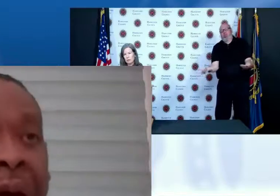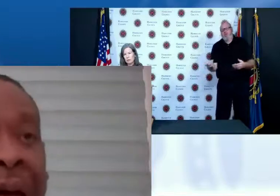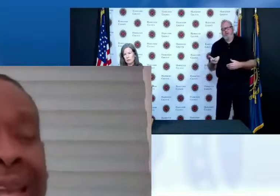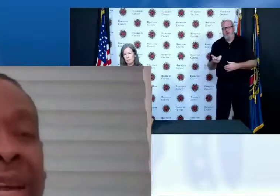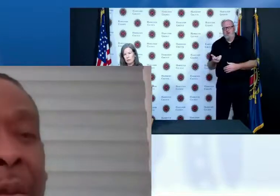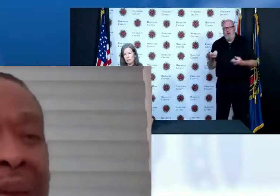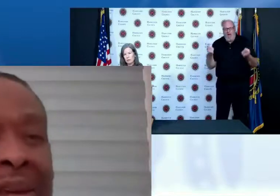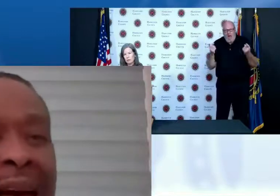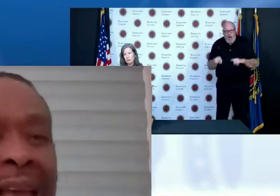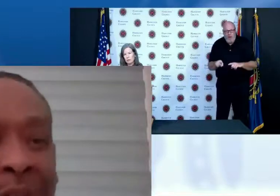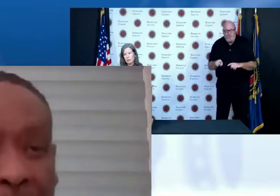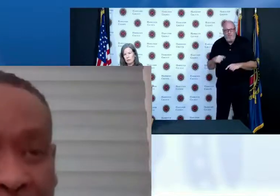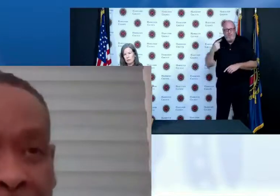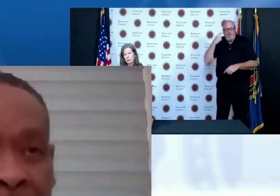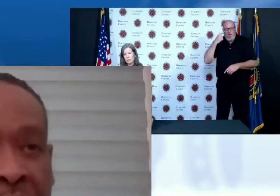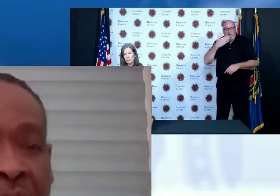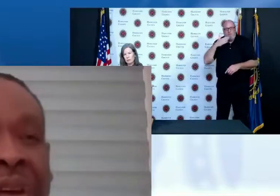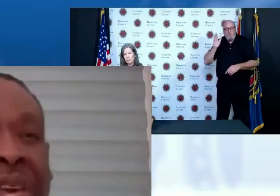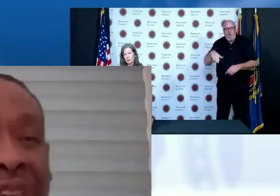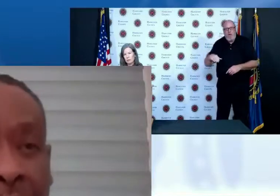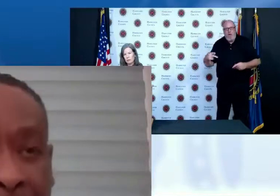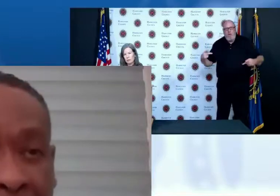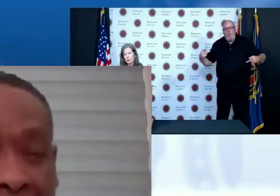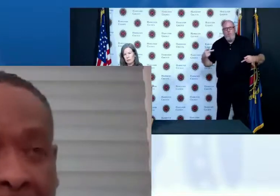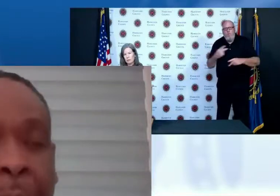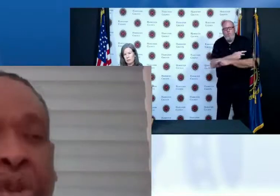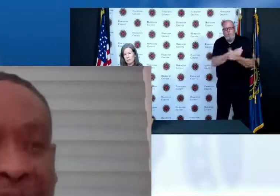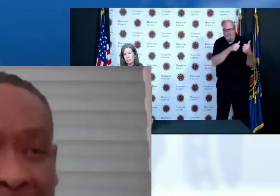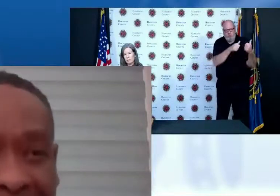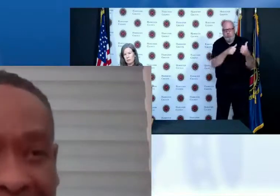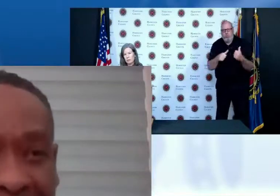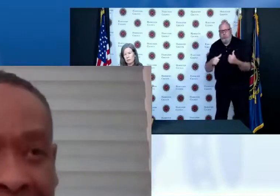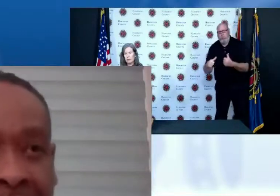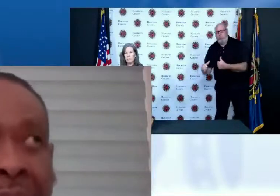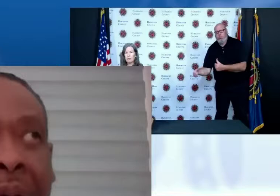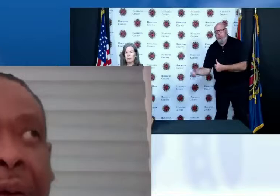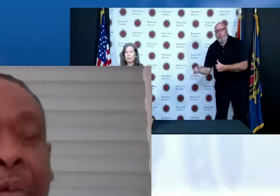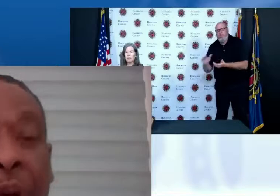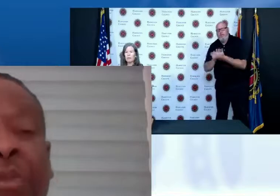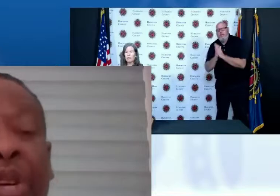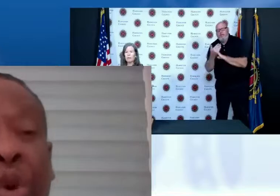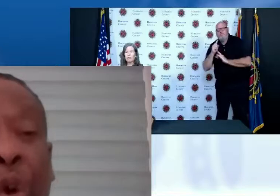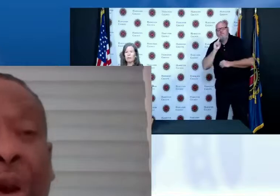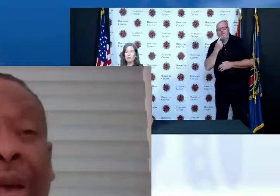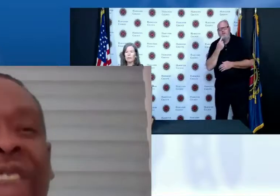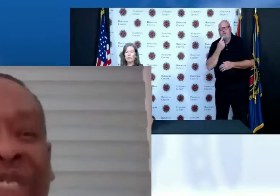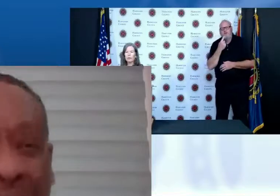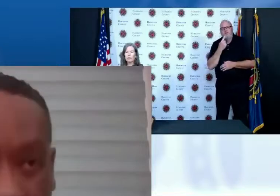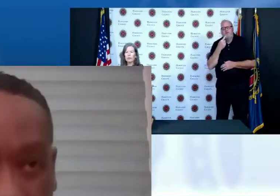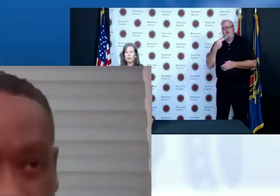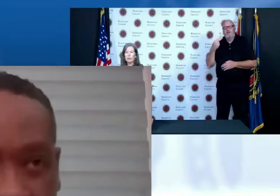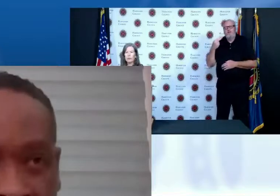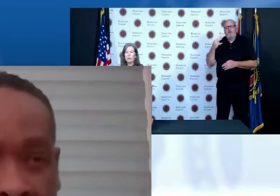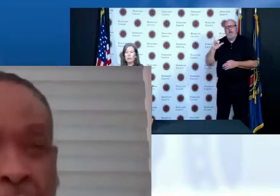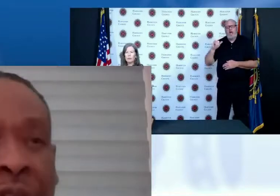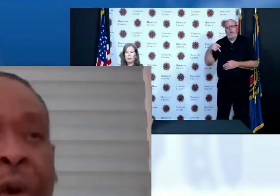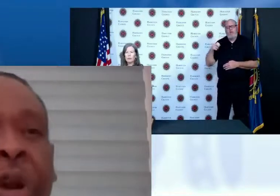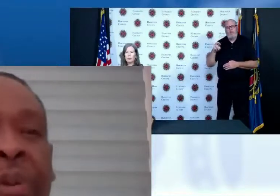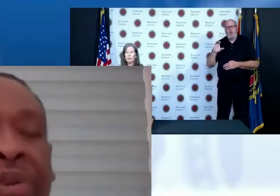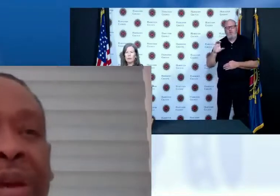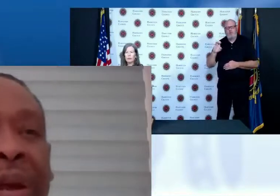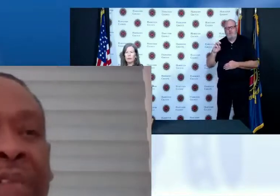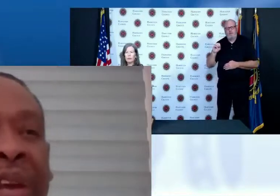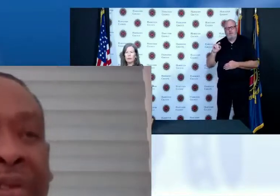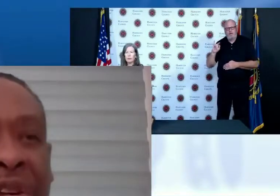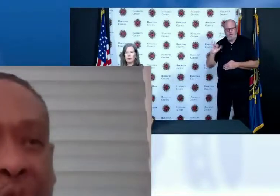I ended up being diagnosed with acute hypoxemic respiratory failure over 30 percent of individuals